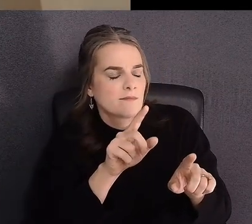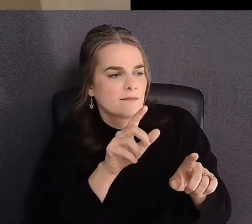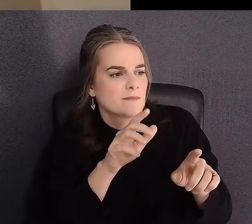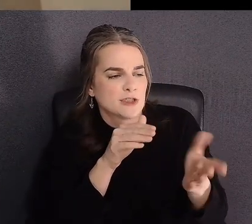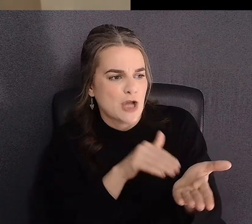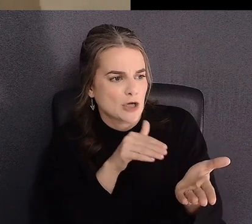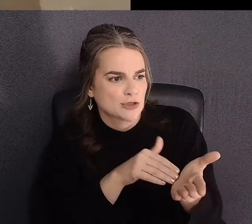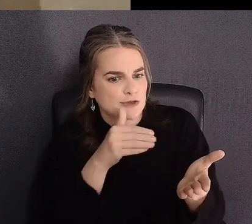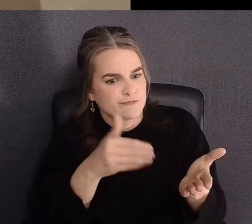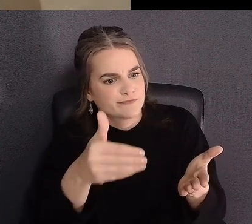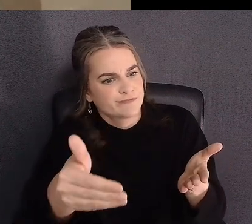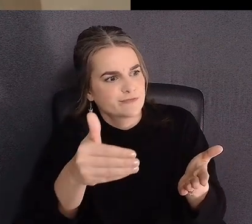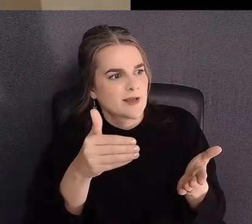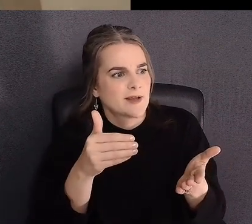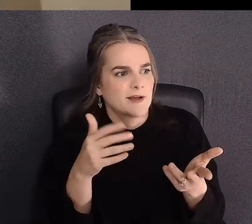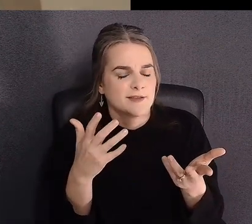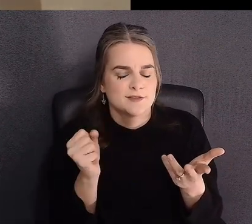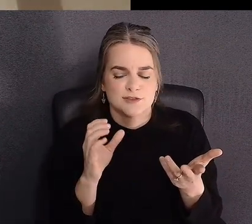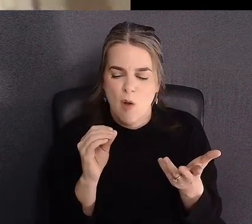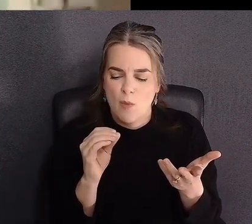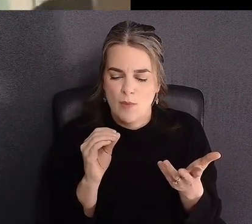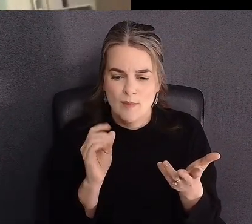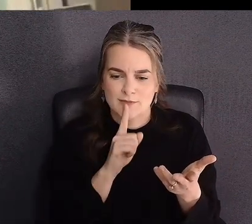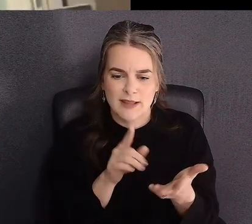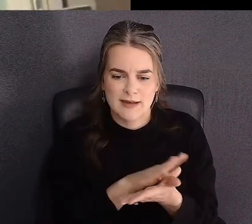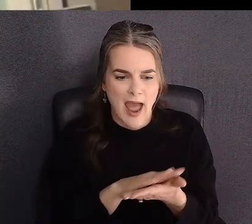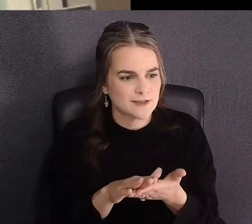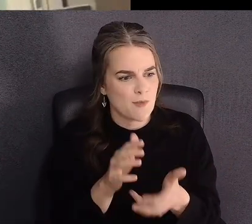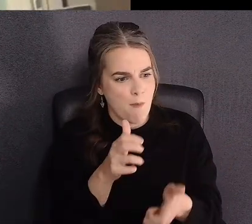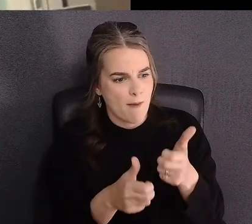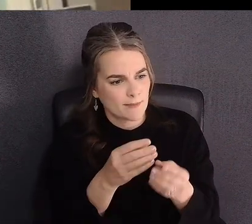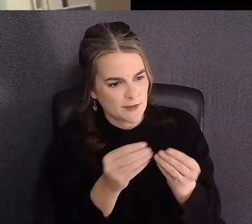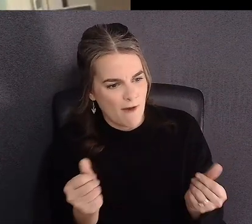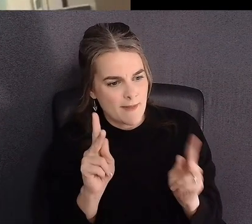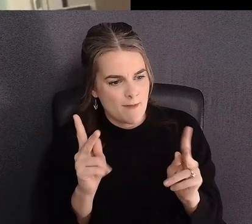as much opportunity to problem solve and be creative with someone. So it's so nice to see that folks have the opportunity